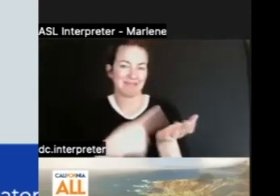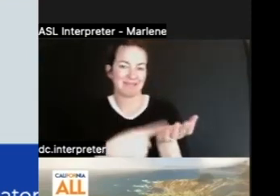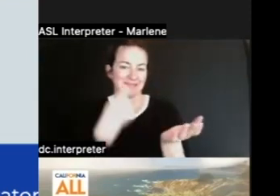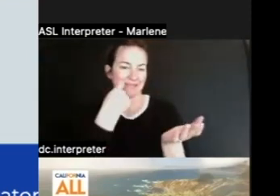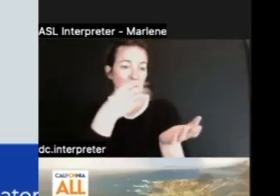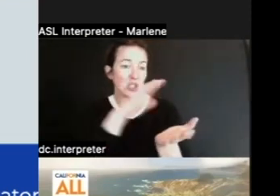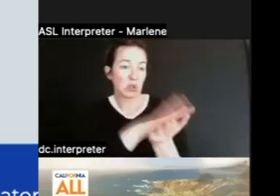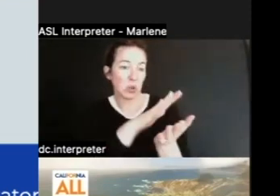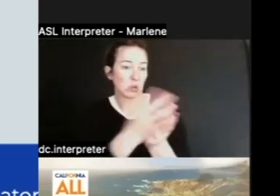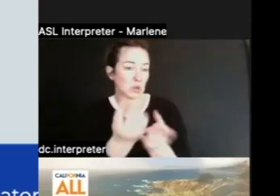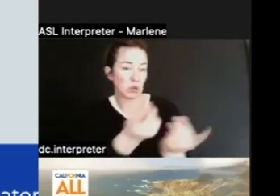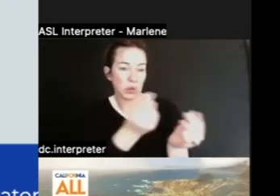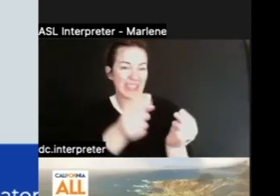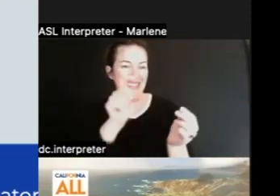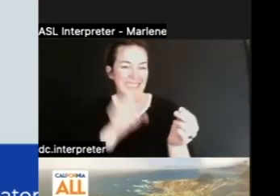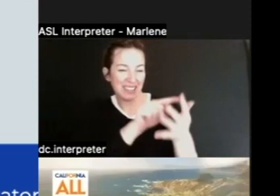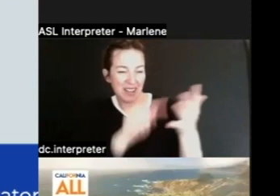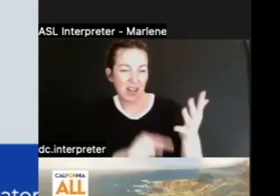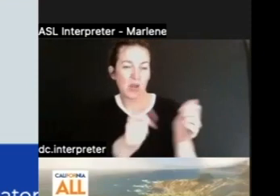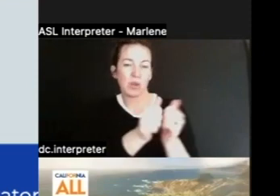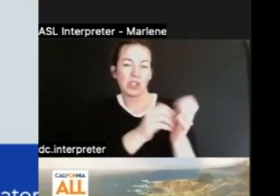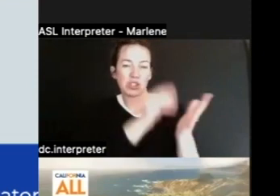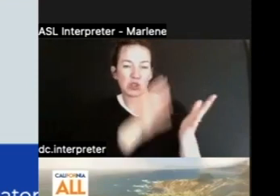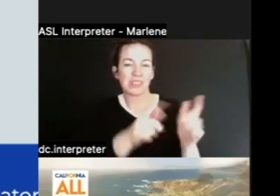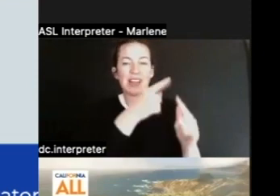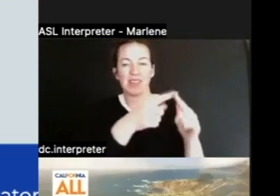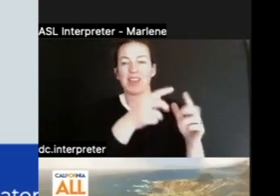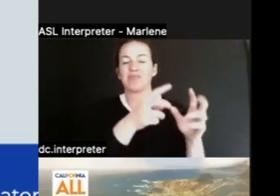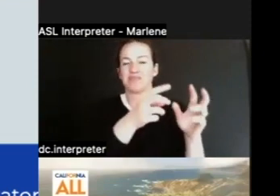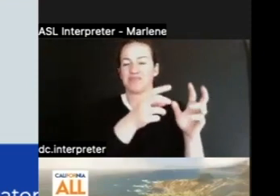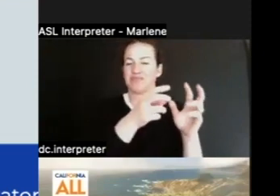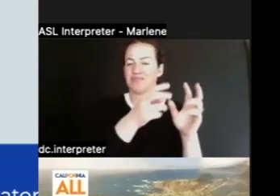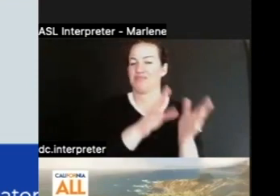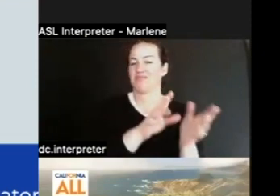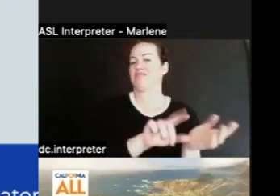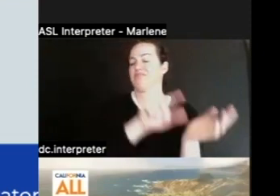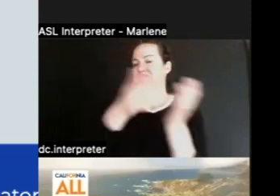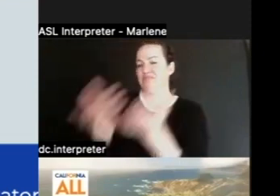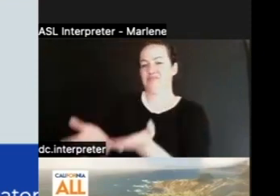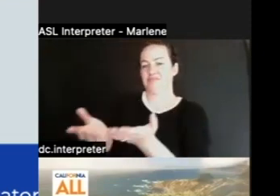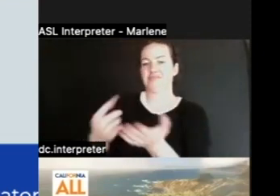doing the needs that we're seeing with students and then like bridging that also need with parents